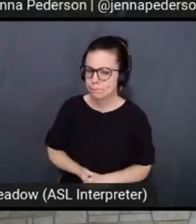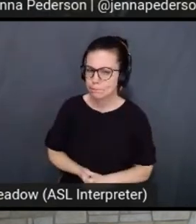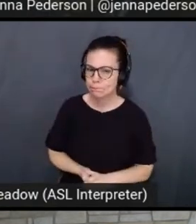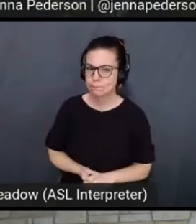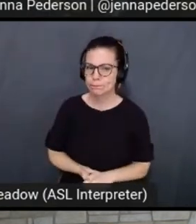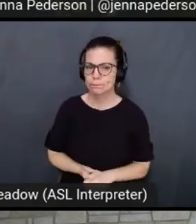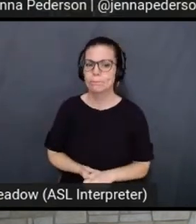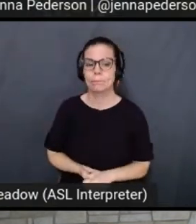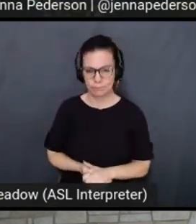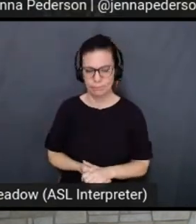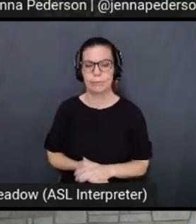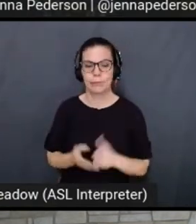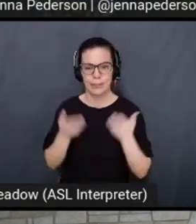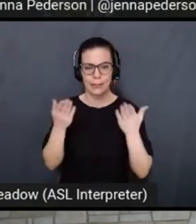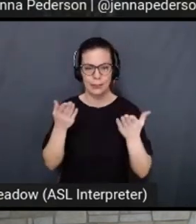There we go, SQL Server Management Studio.